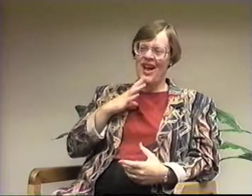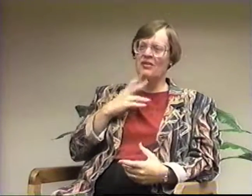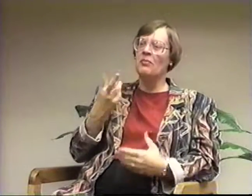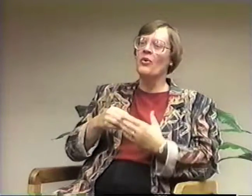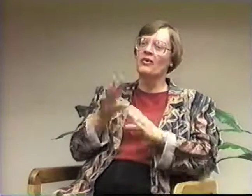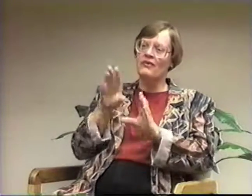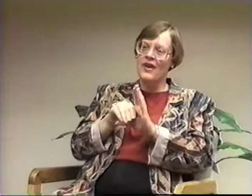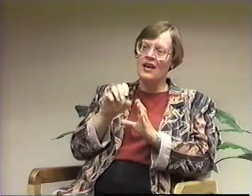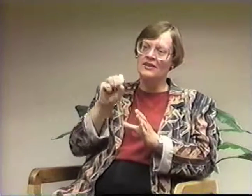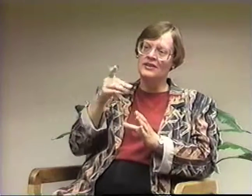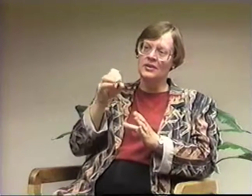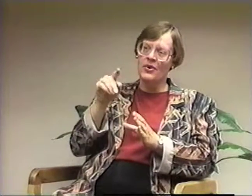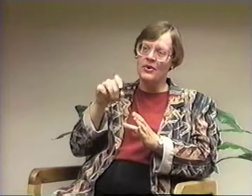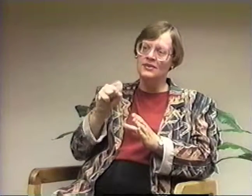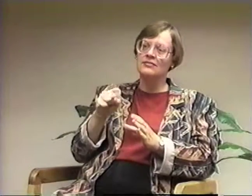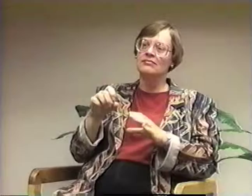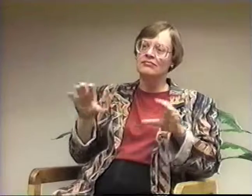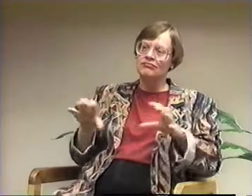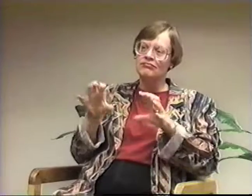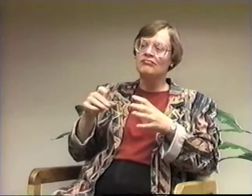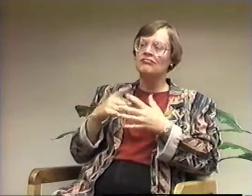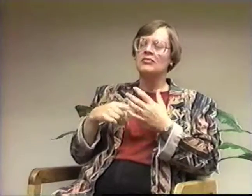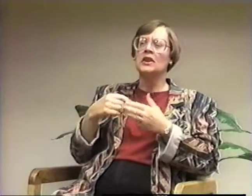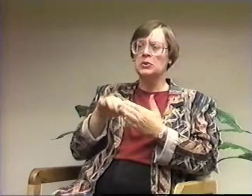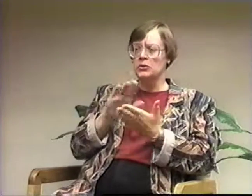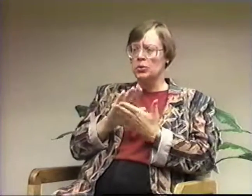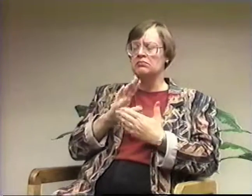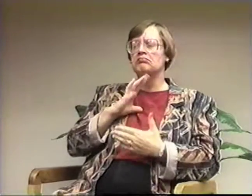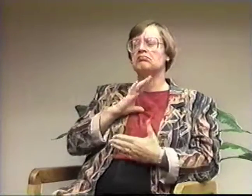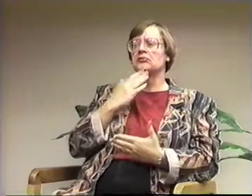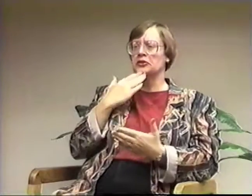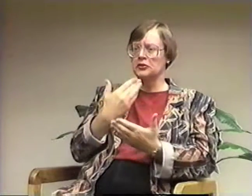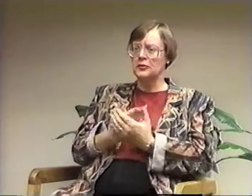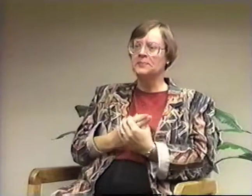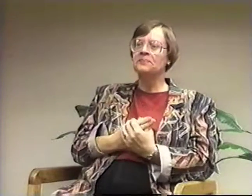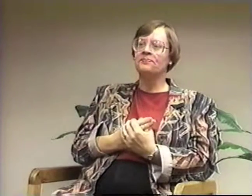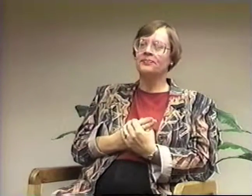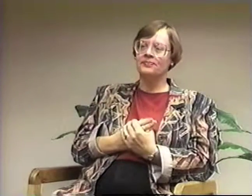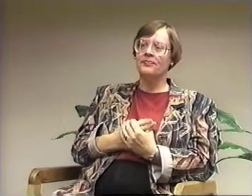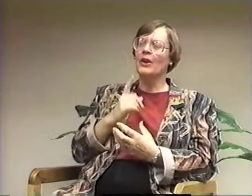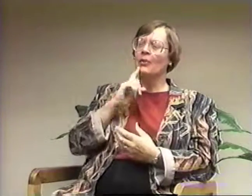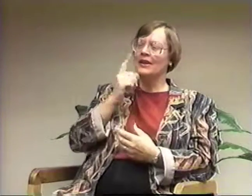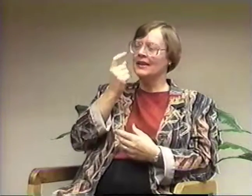They are fine. They both are involved in sports and are very active. They are doing well in school.